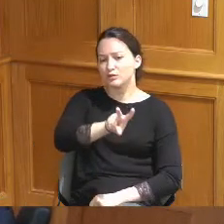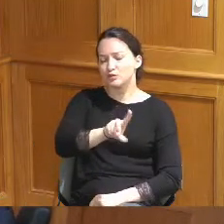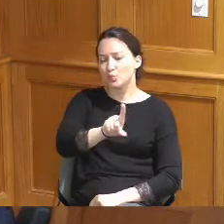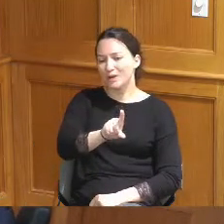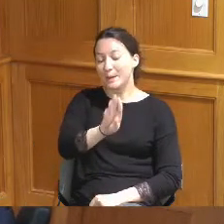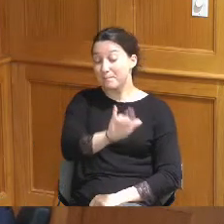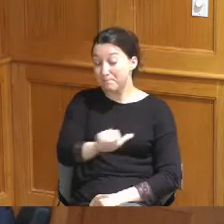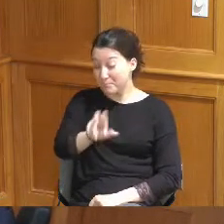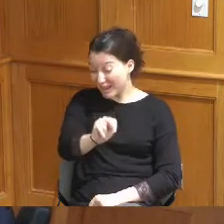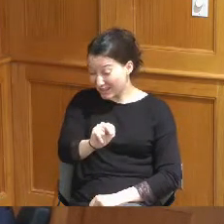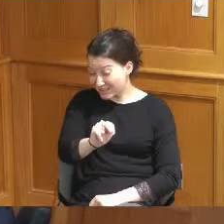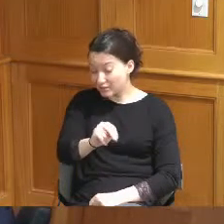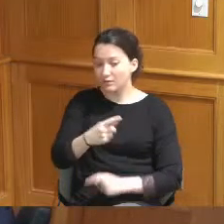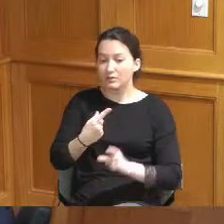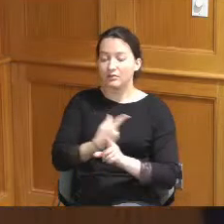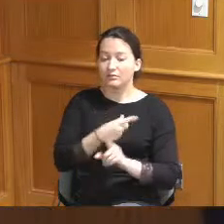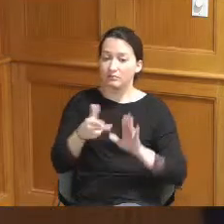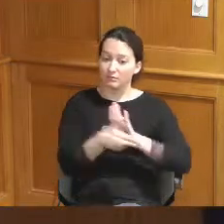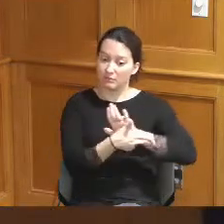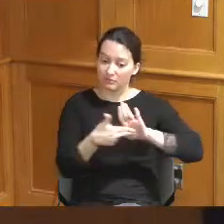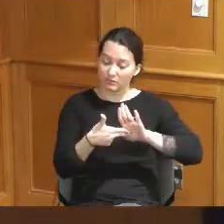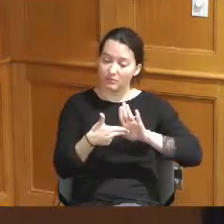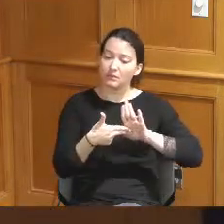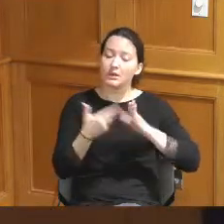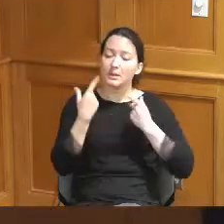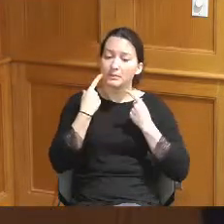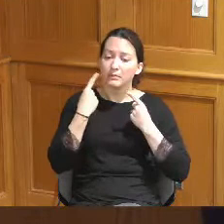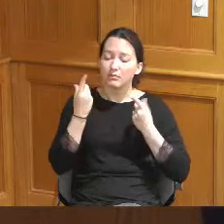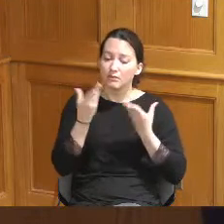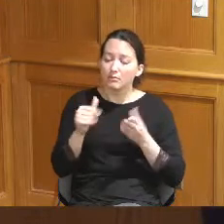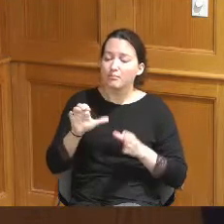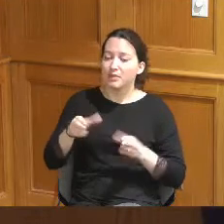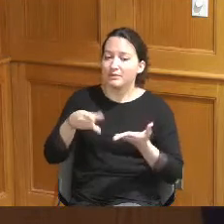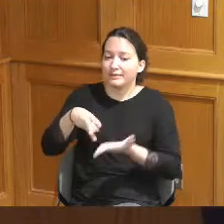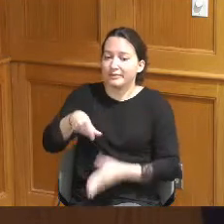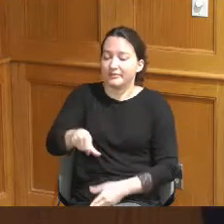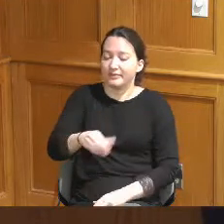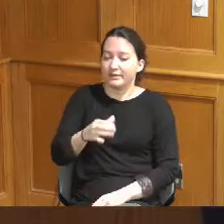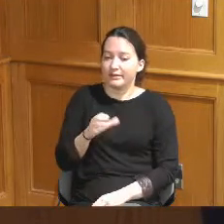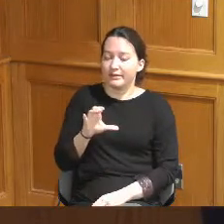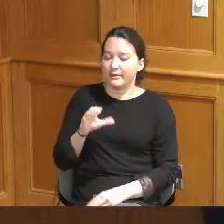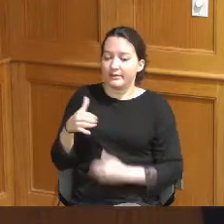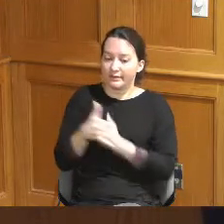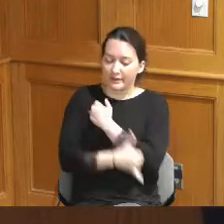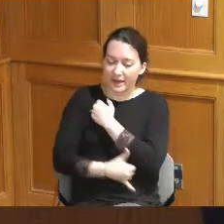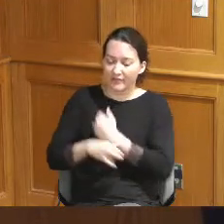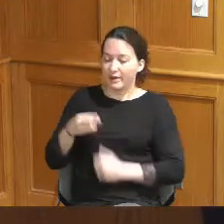in Appropriations to defray public expenses for the county of Hamilton Ohio for the fiscal year